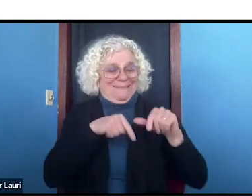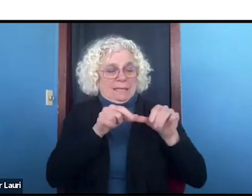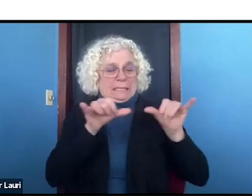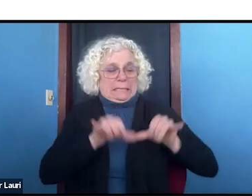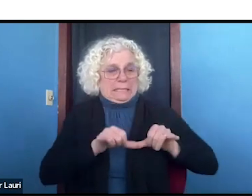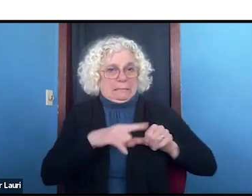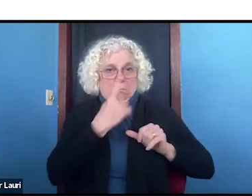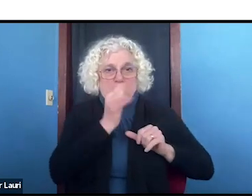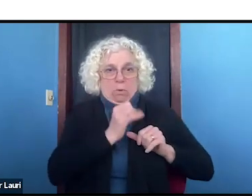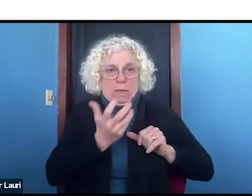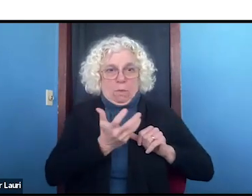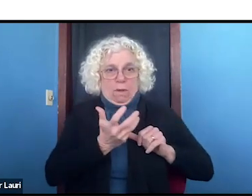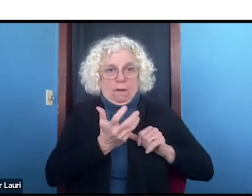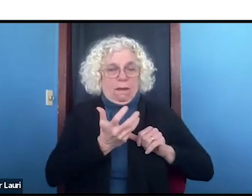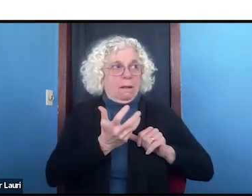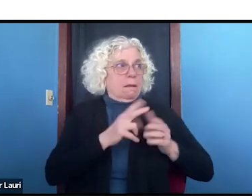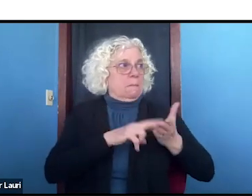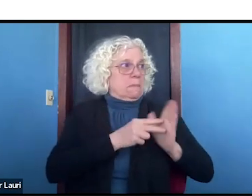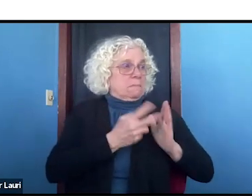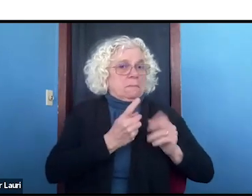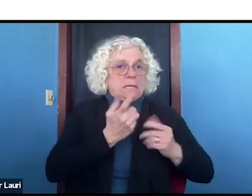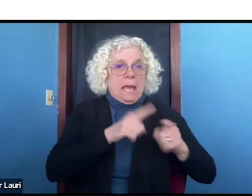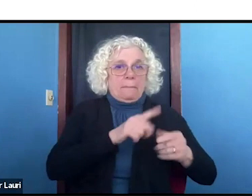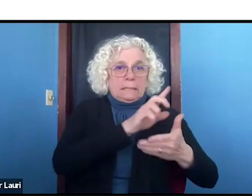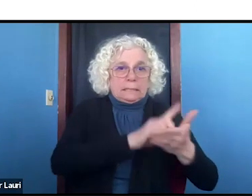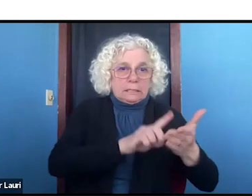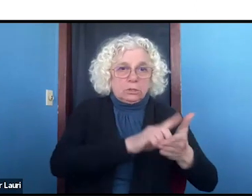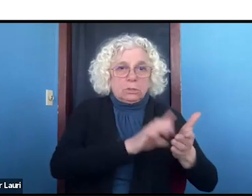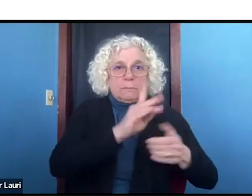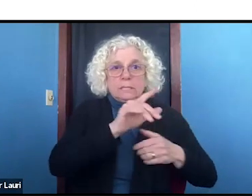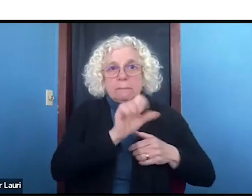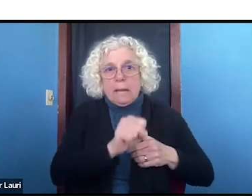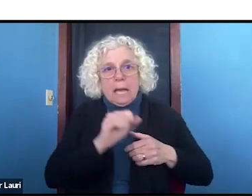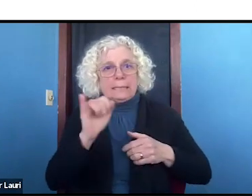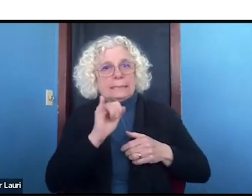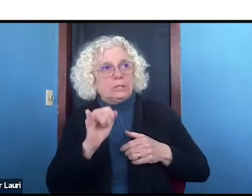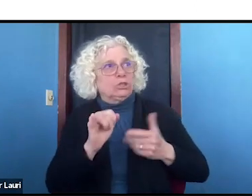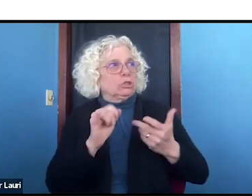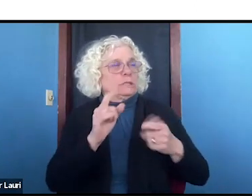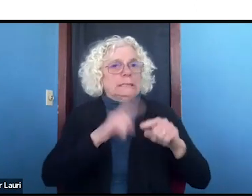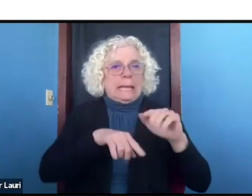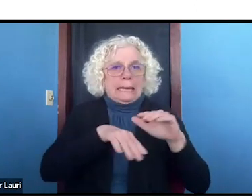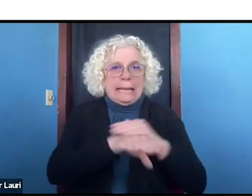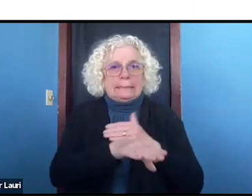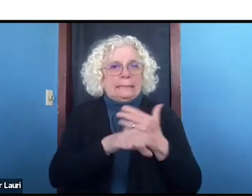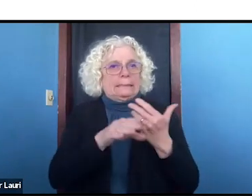whether there is discrimination, bias, insurance, eligibility, access issues or equalities